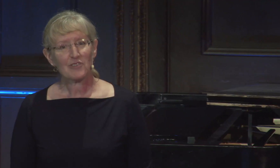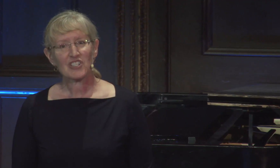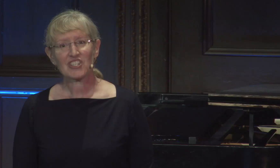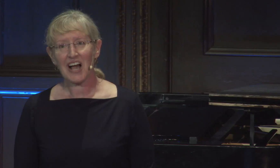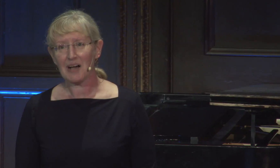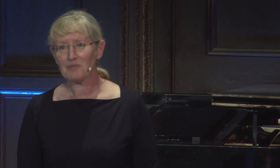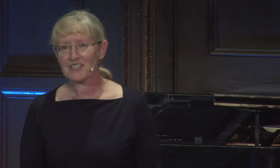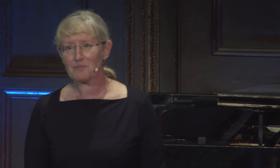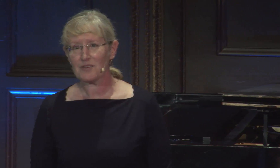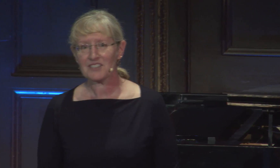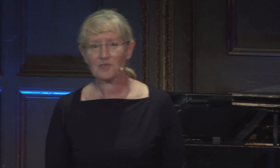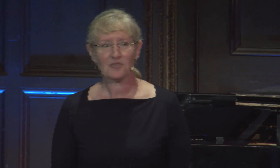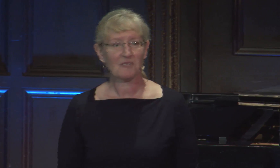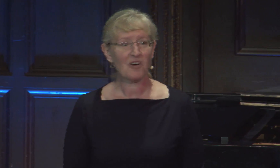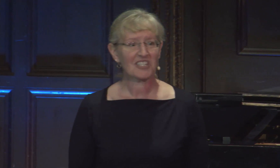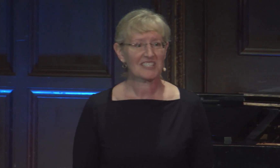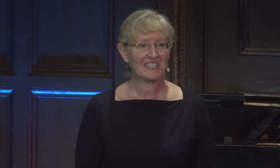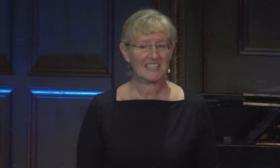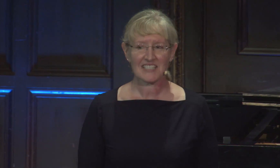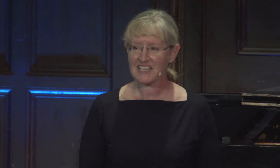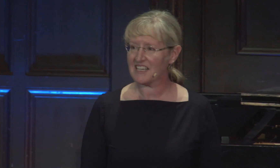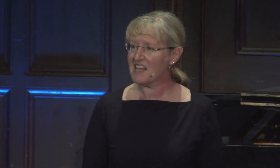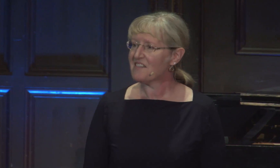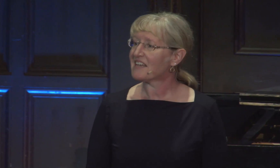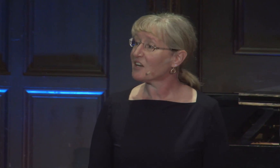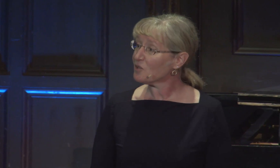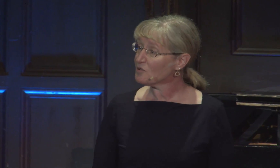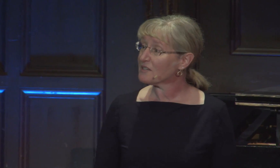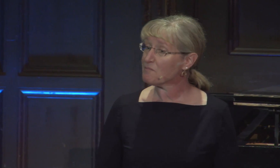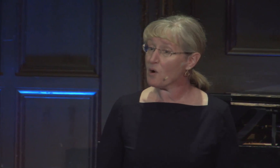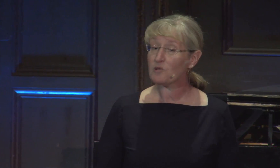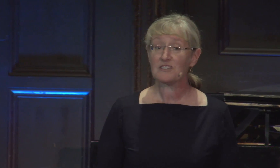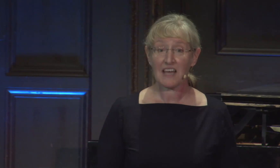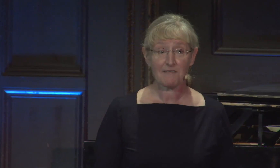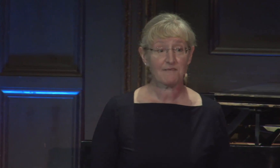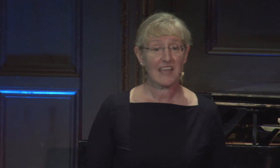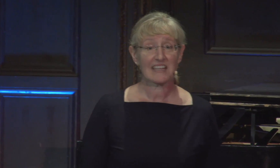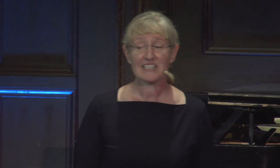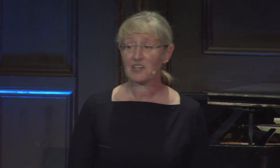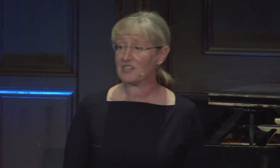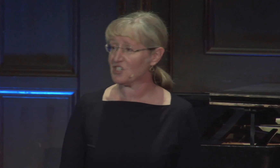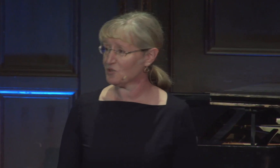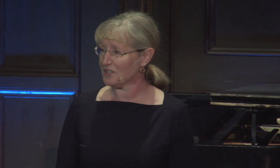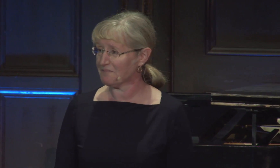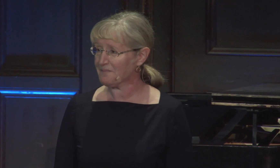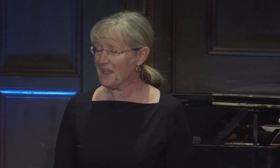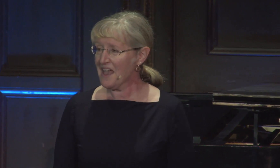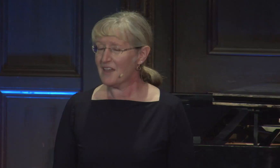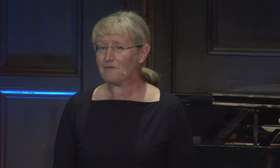My first job was at a preschool in Washington, D.C. that included both deaf and hearing children.